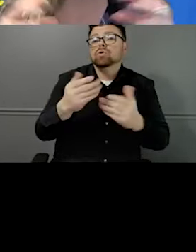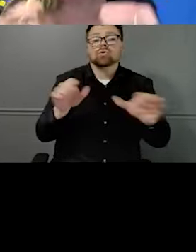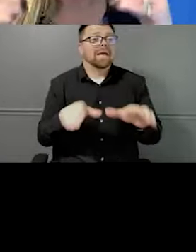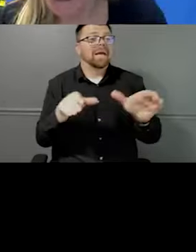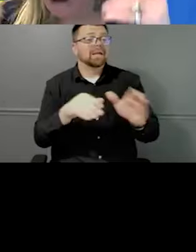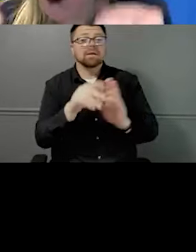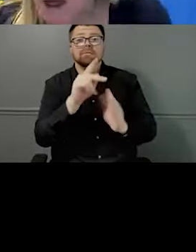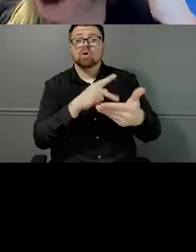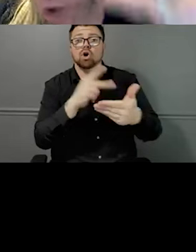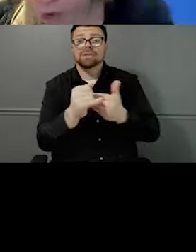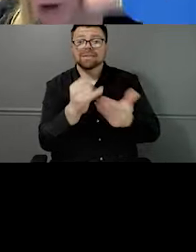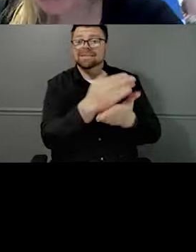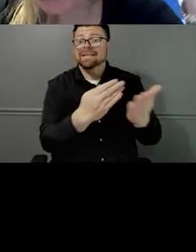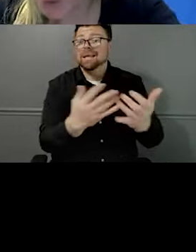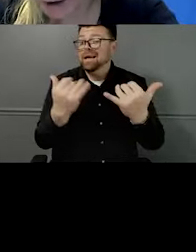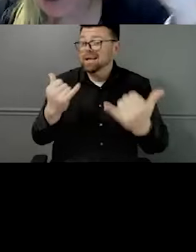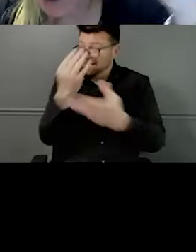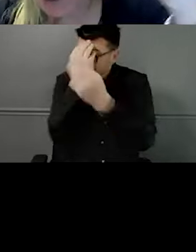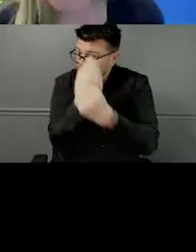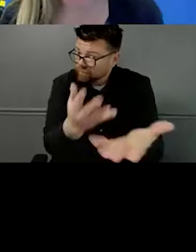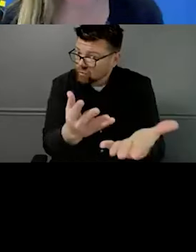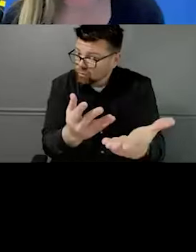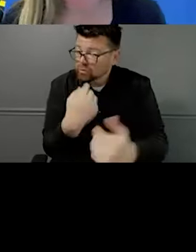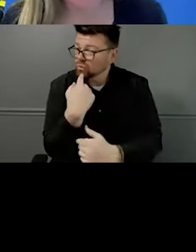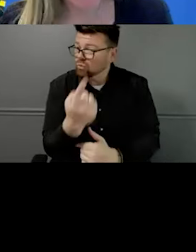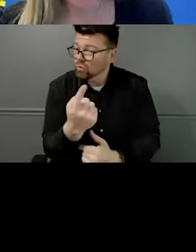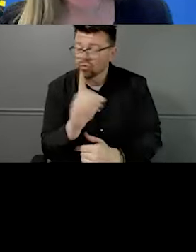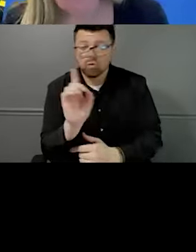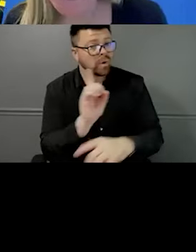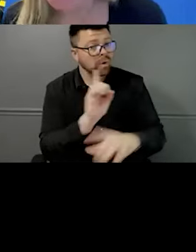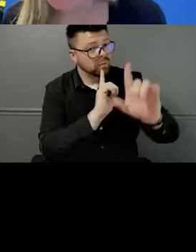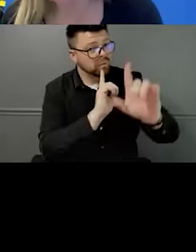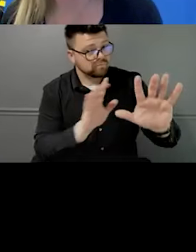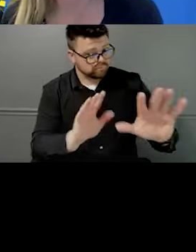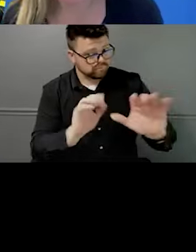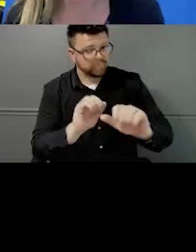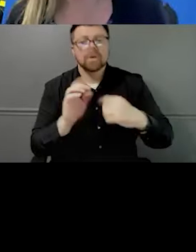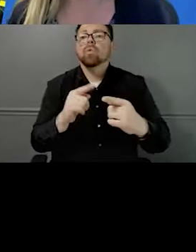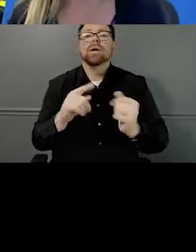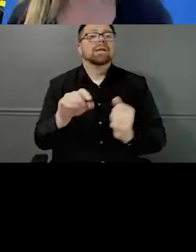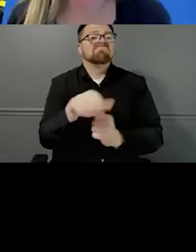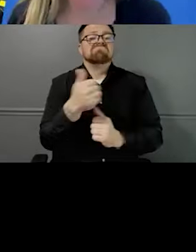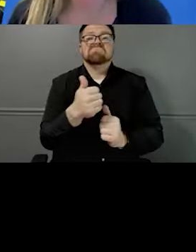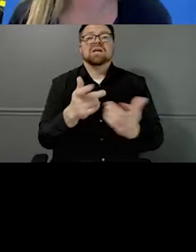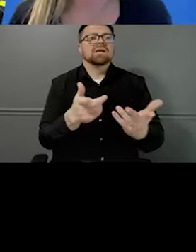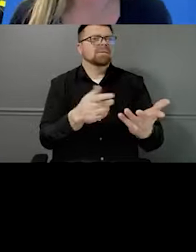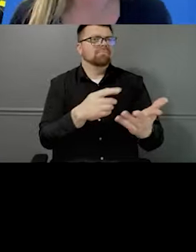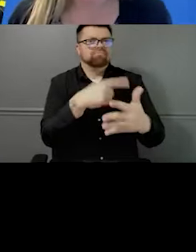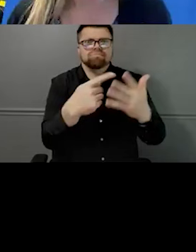We've now told you where to report it when any of the following scenarios apply.